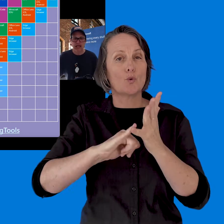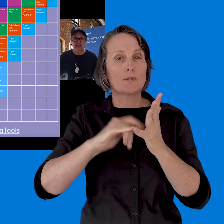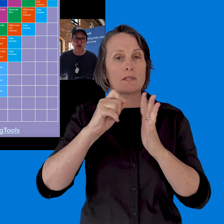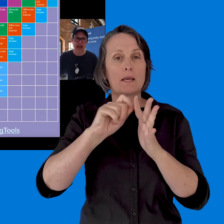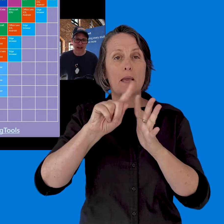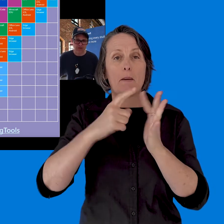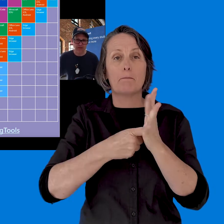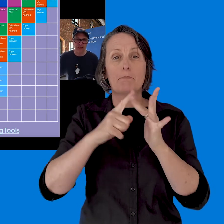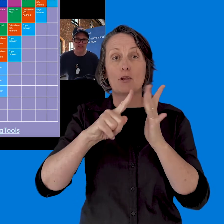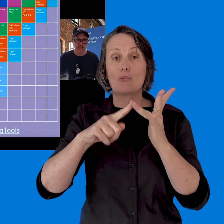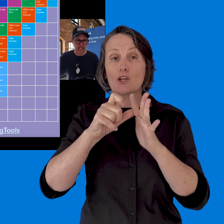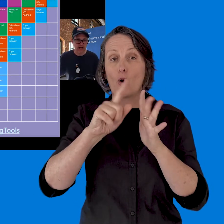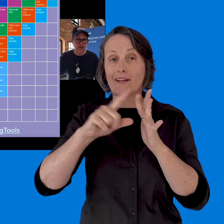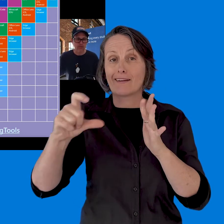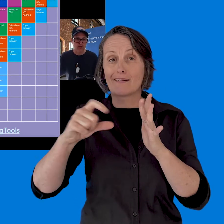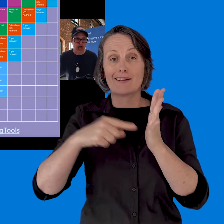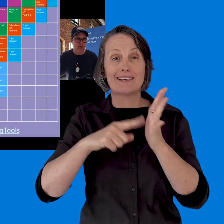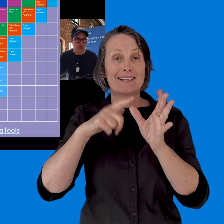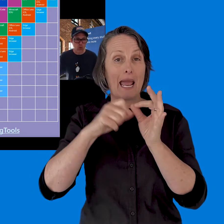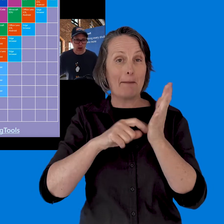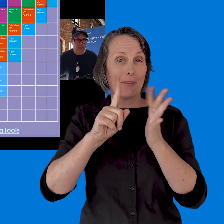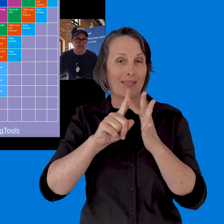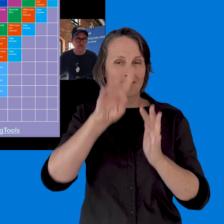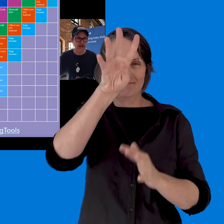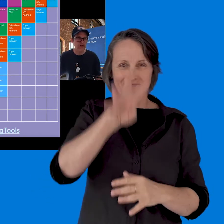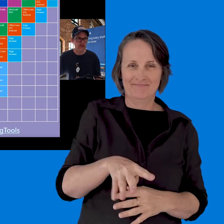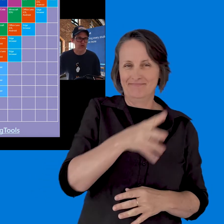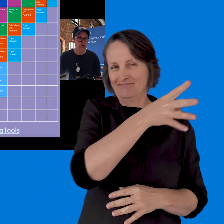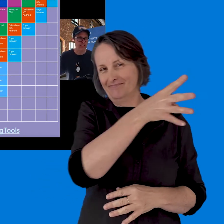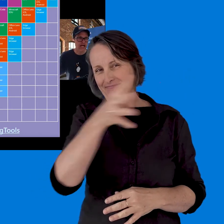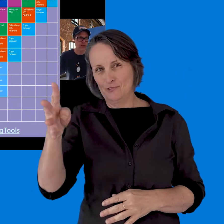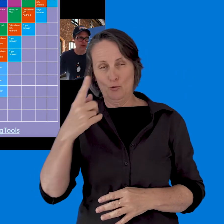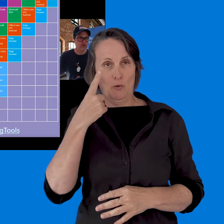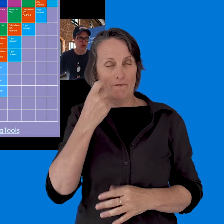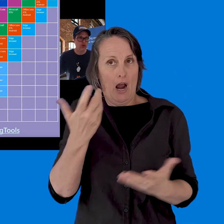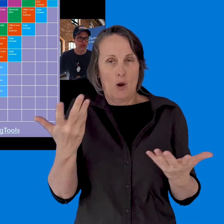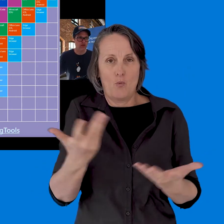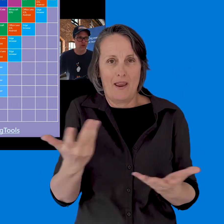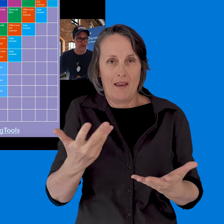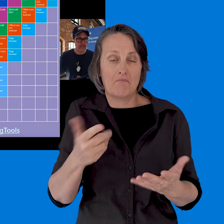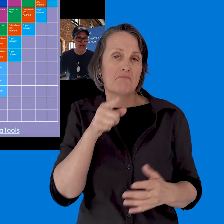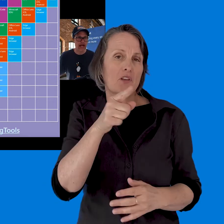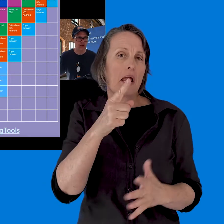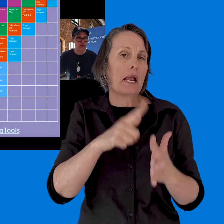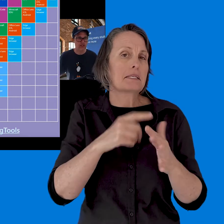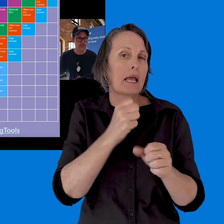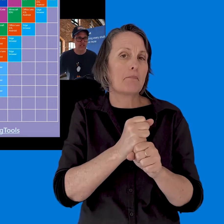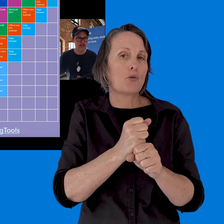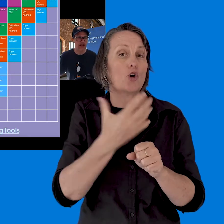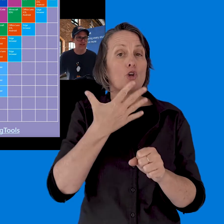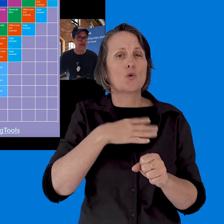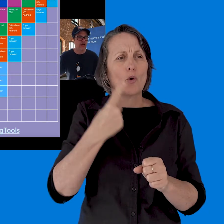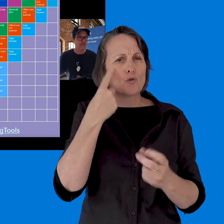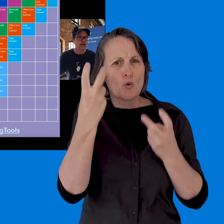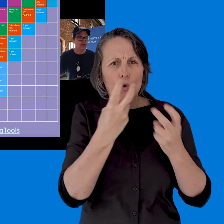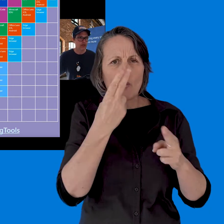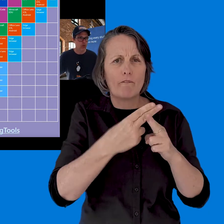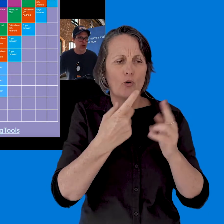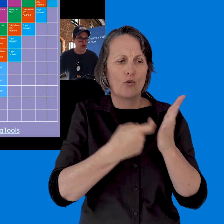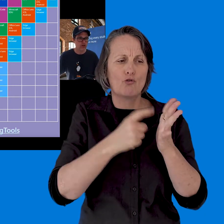And so everything is here where it's found. So for example, if you're looking for read-aloud, you can see that it's available in OneNote,